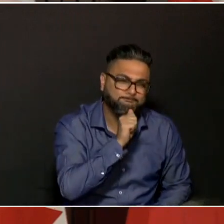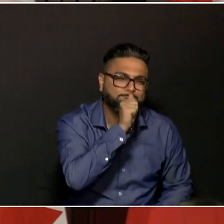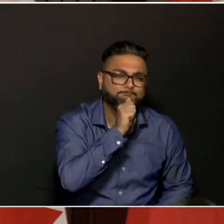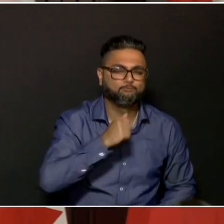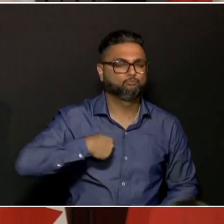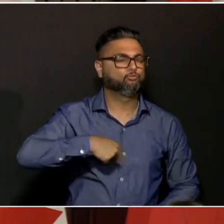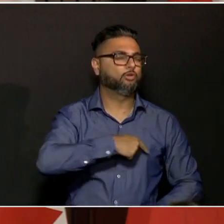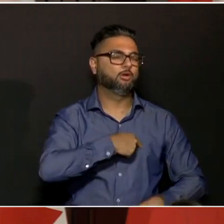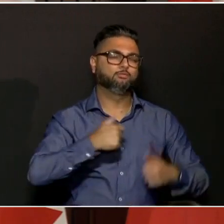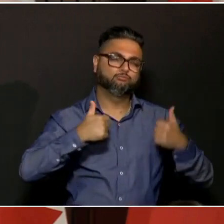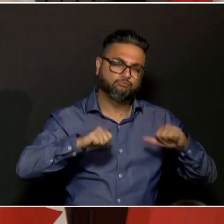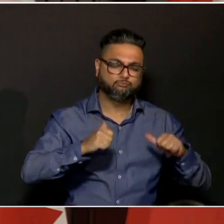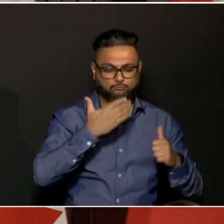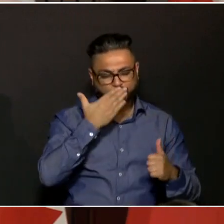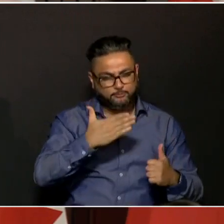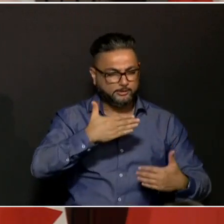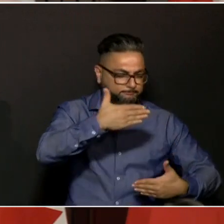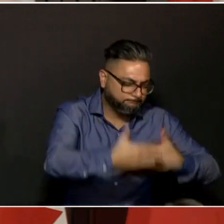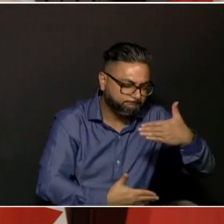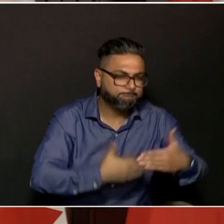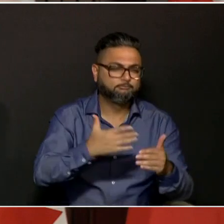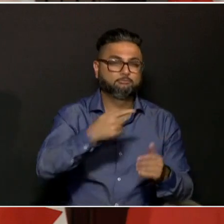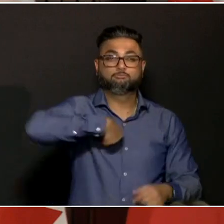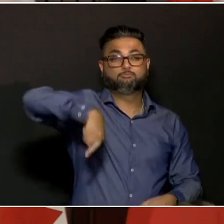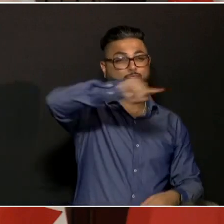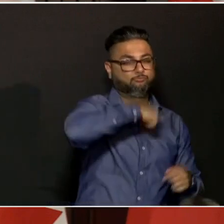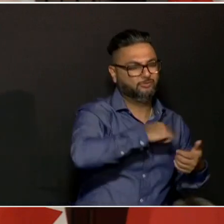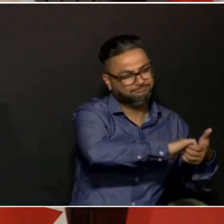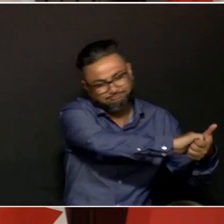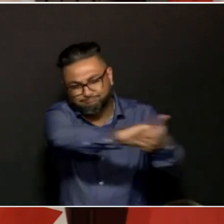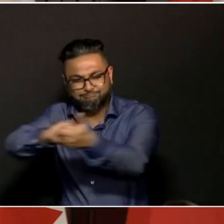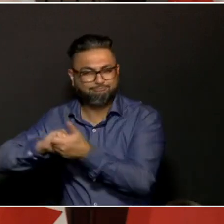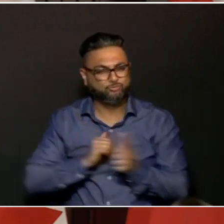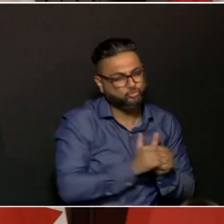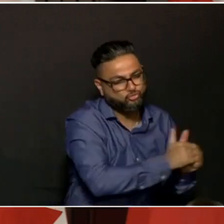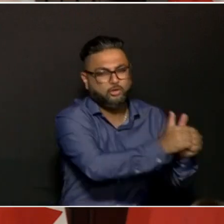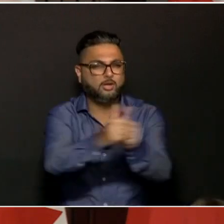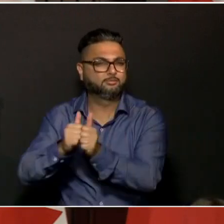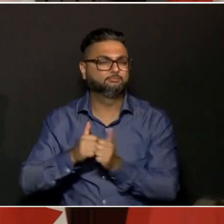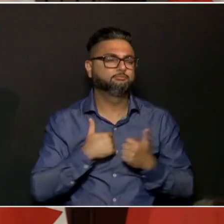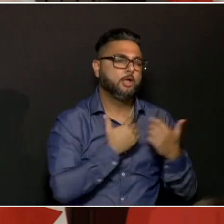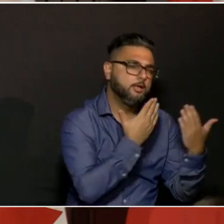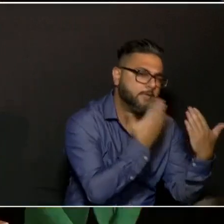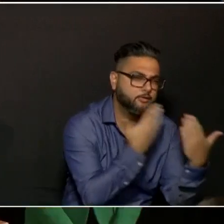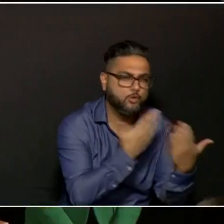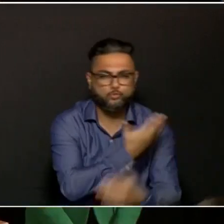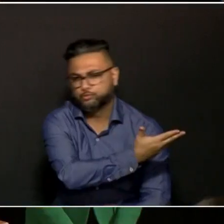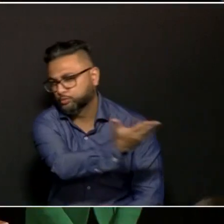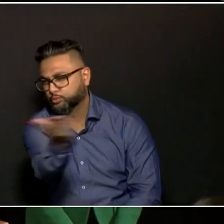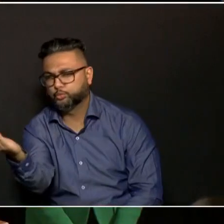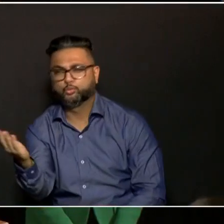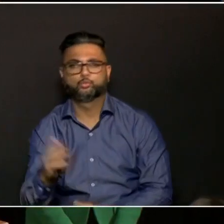we will get through this and there will be some bumps but let us hang in there and we are